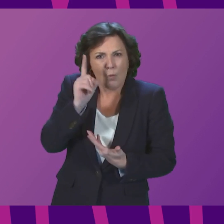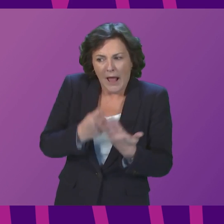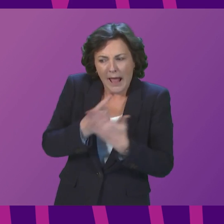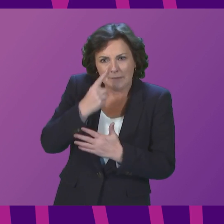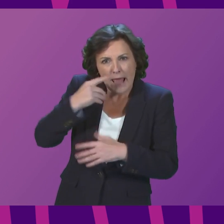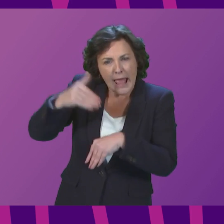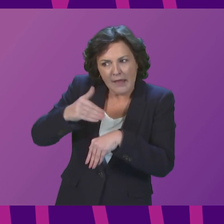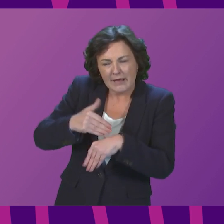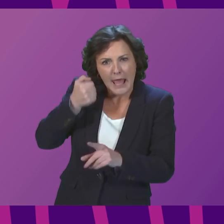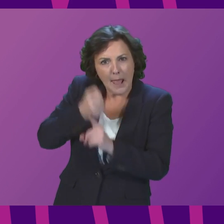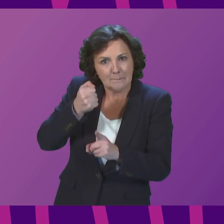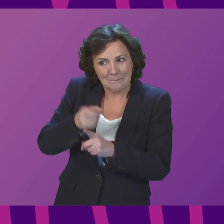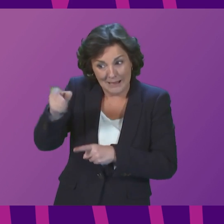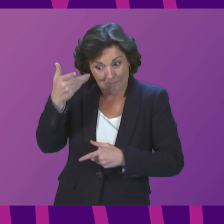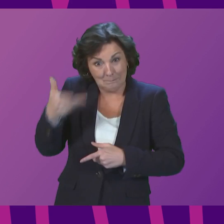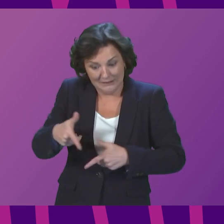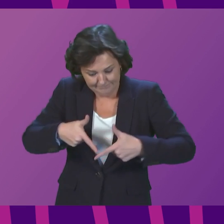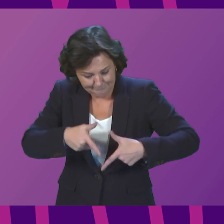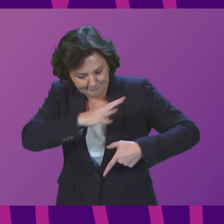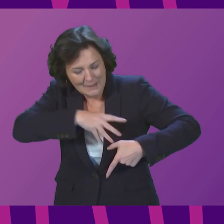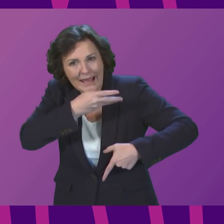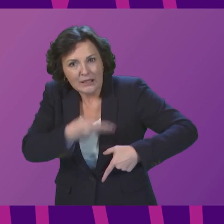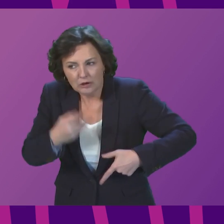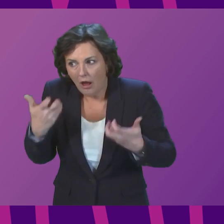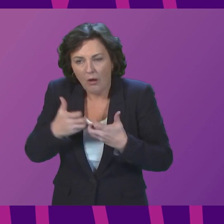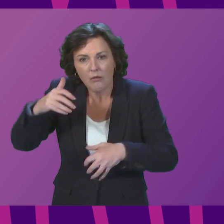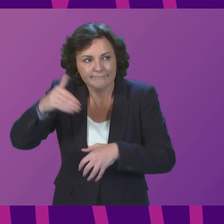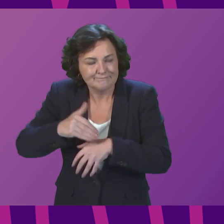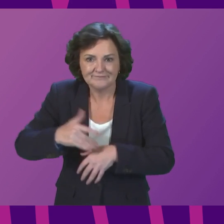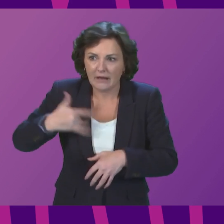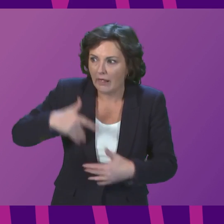This Government is determined to take the action necessary to alleviate that impact and learn lessons as we go forward.